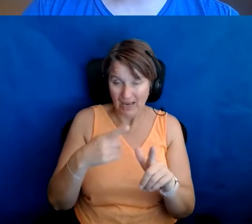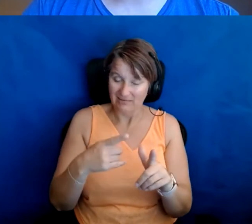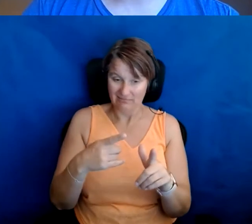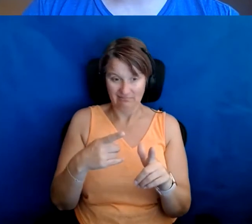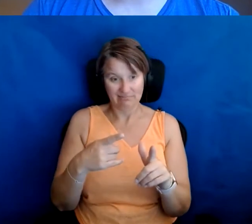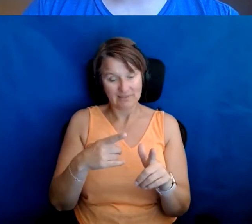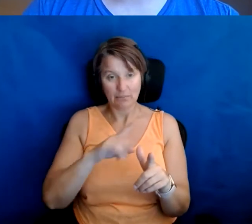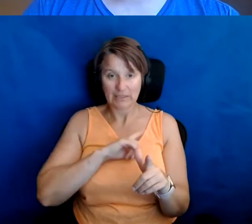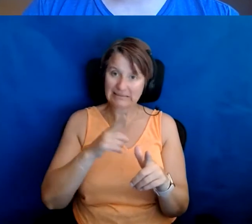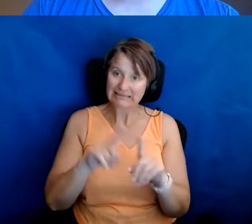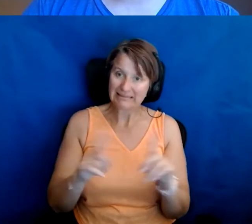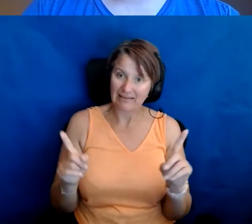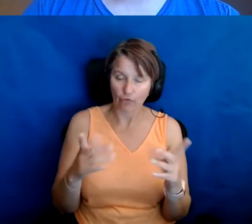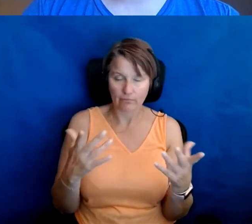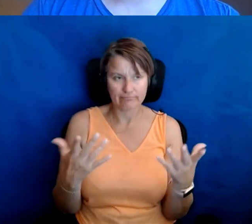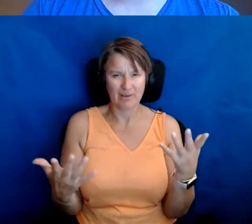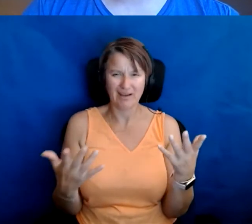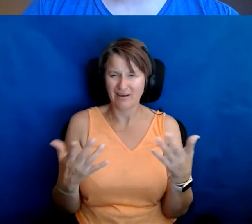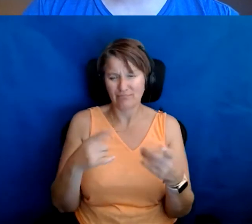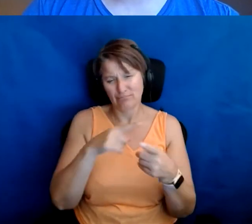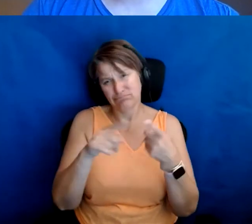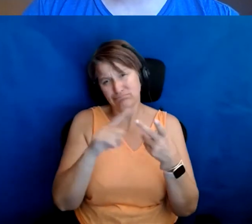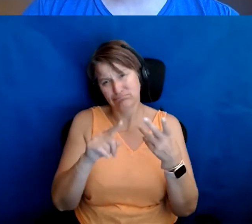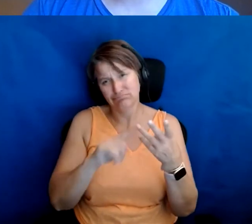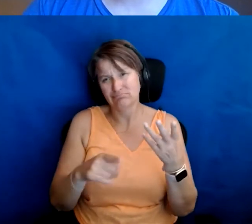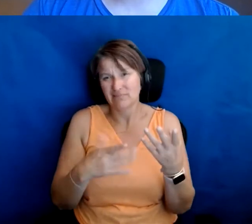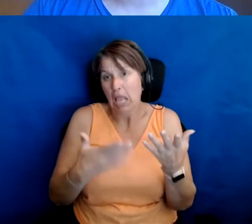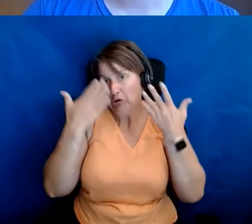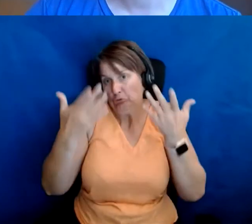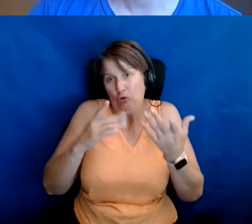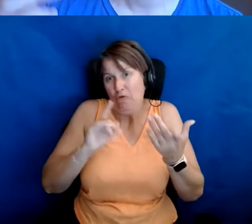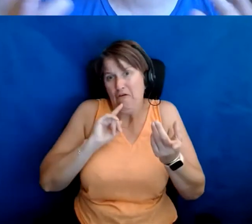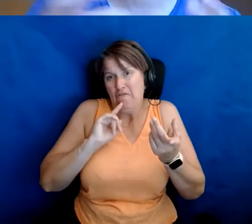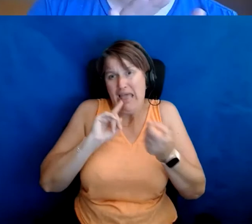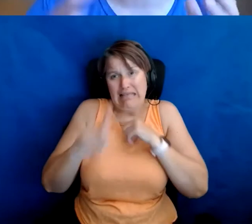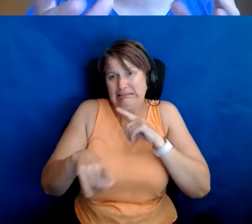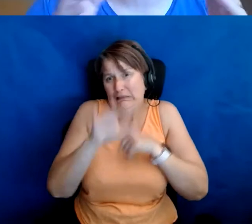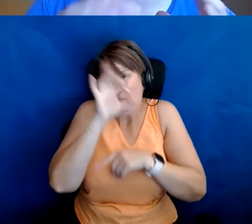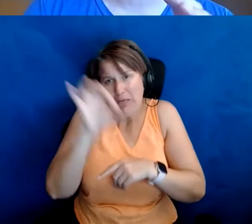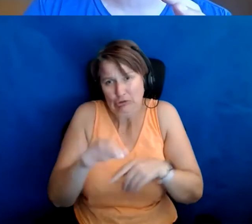But it's all yeah, if I answered the question. >> CÍARAN: Now you've done it.